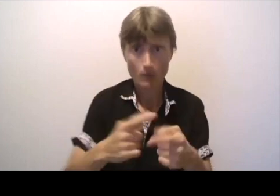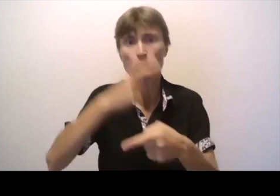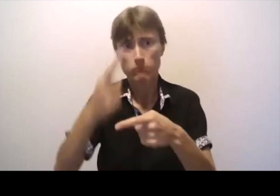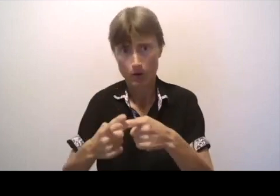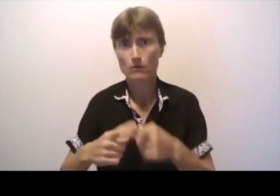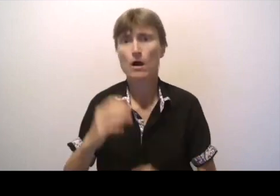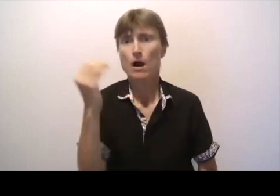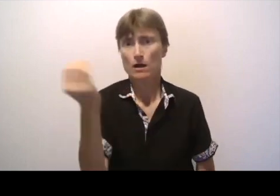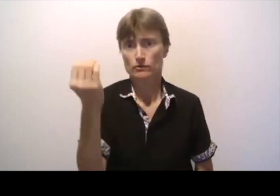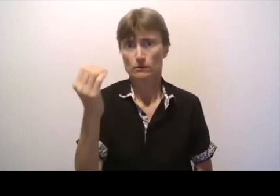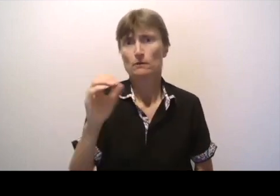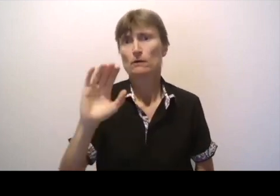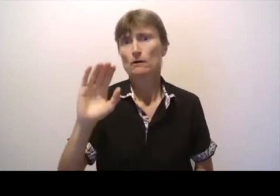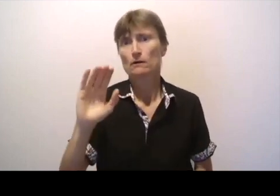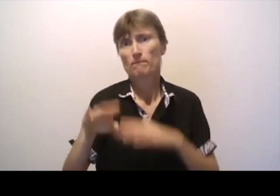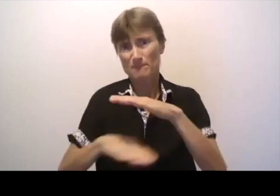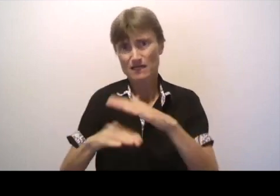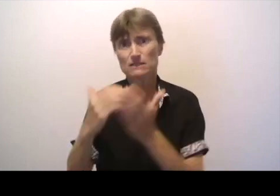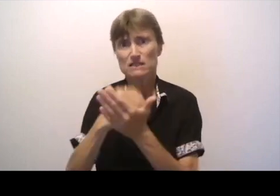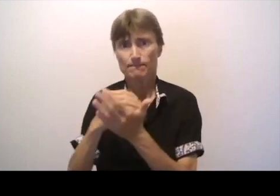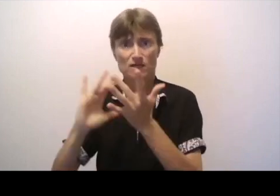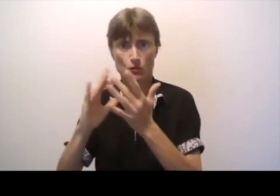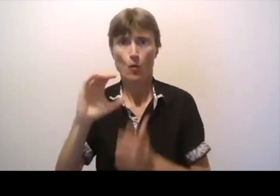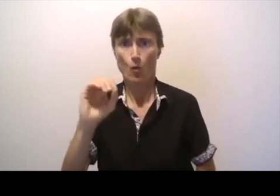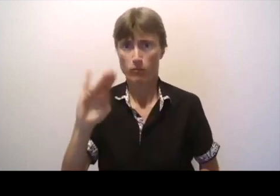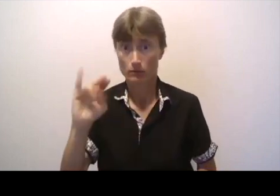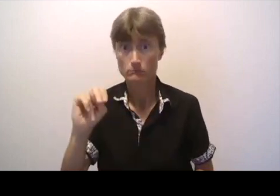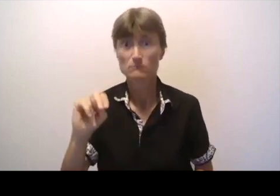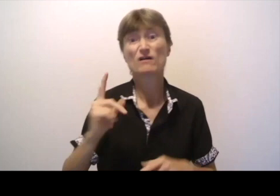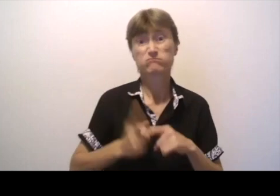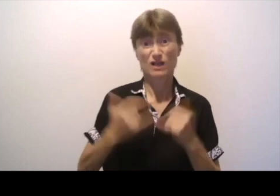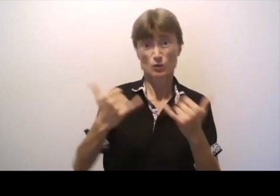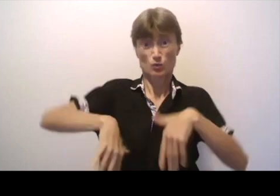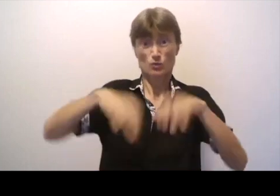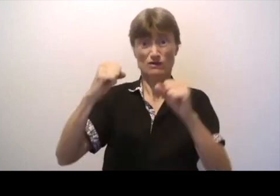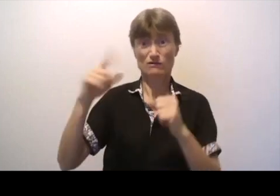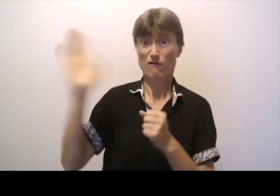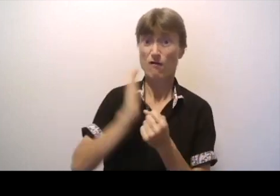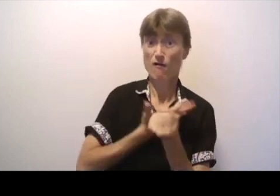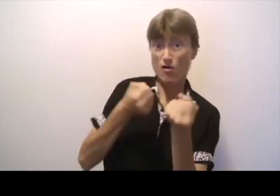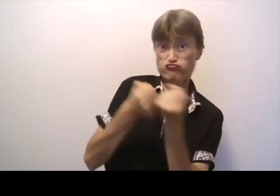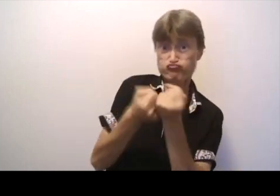and we're very proud and pleased to be sponsored by Calgary Arts Development we're very thankful for their